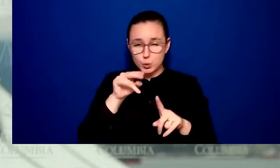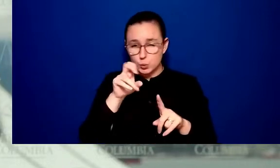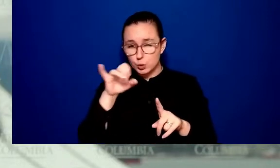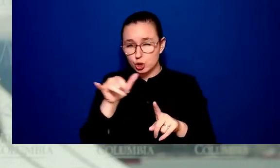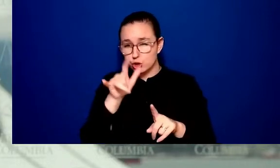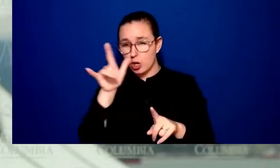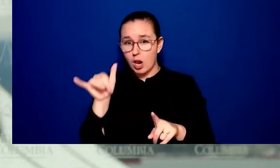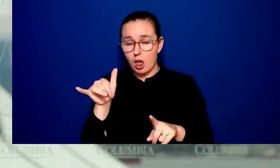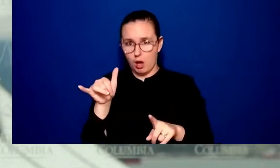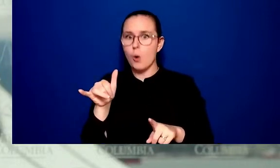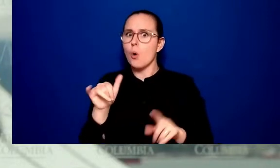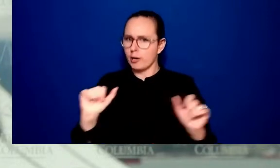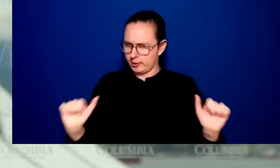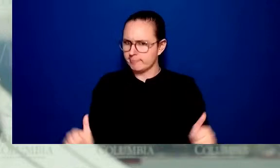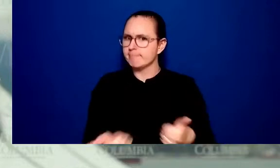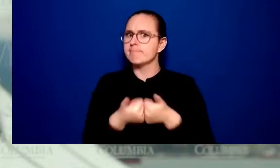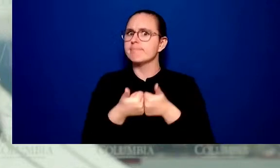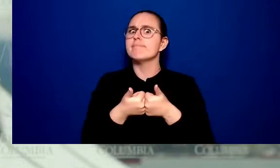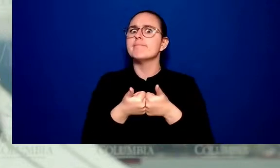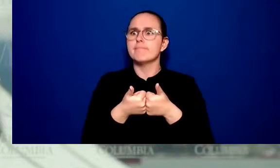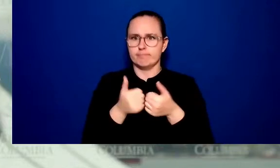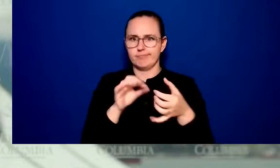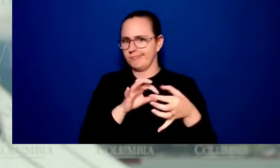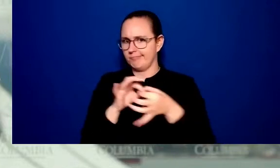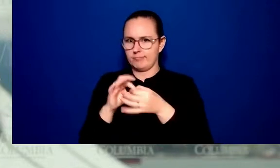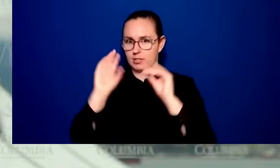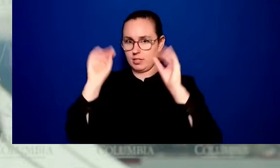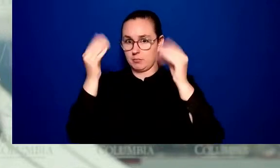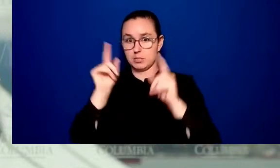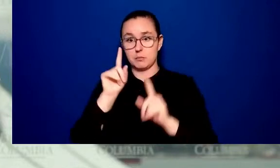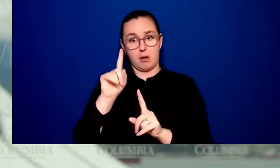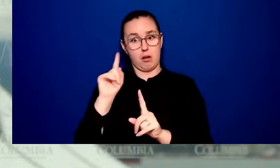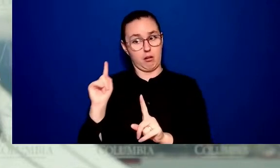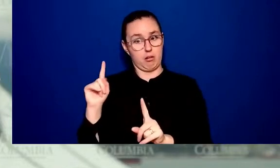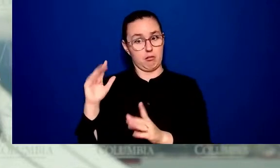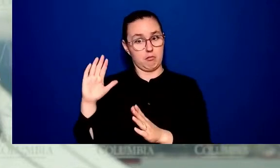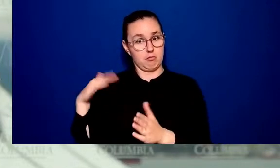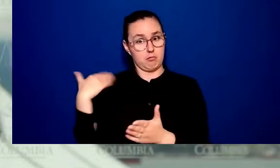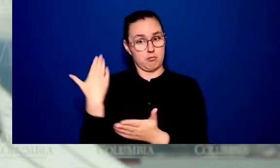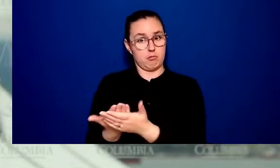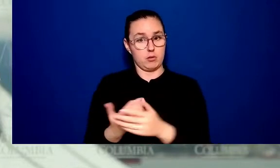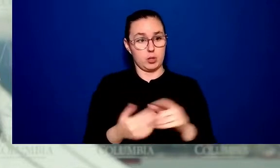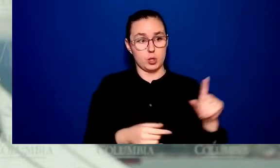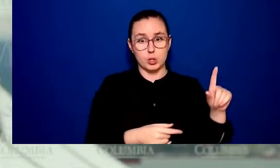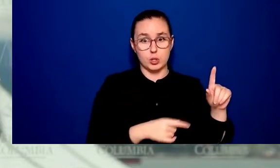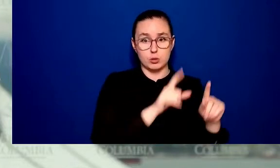added since, uh 2000 and 17